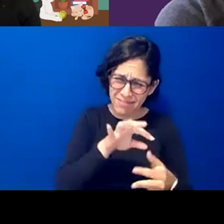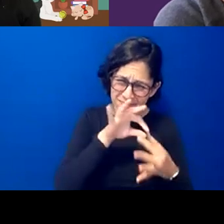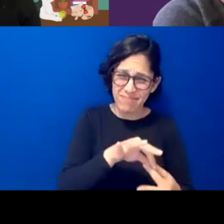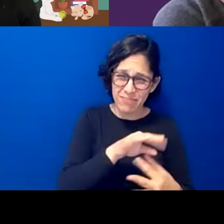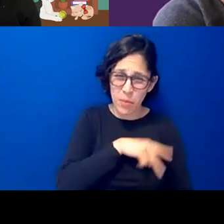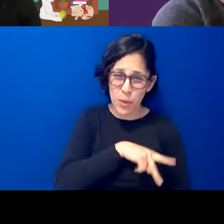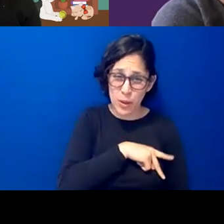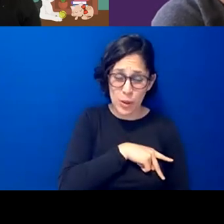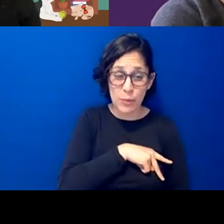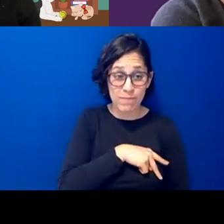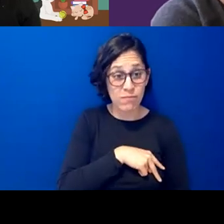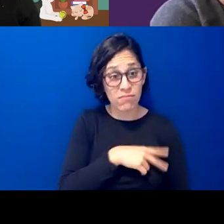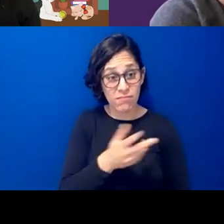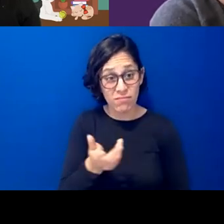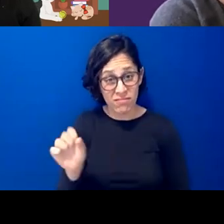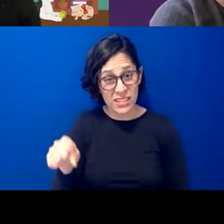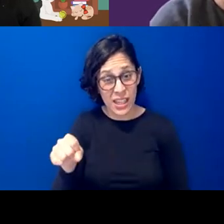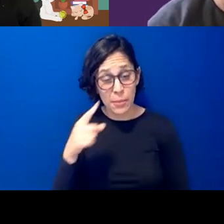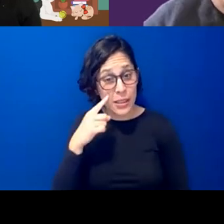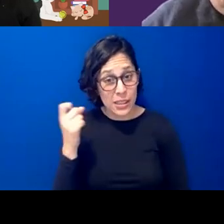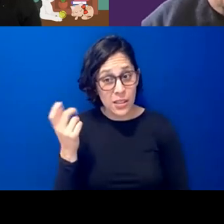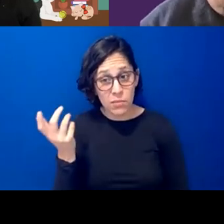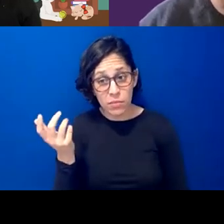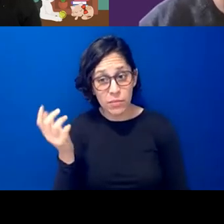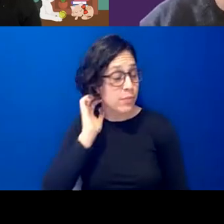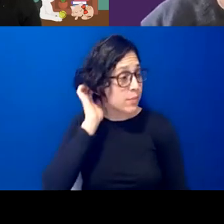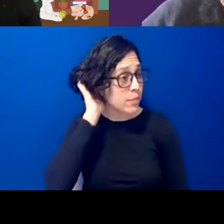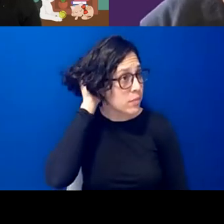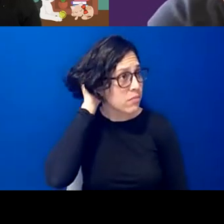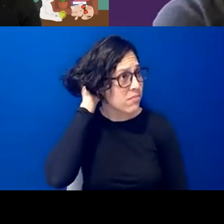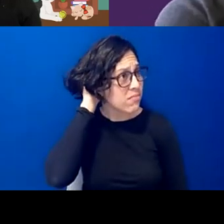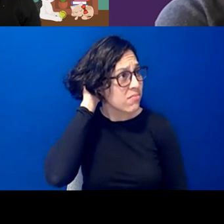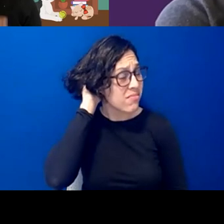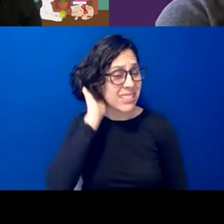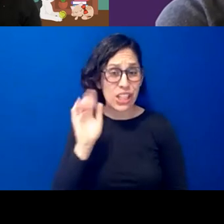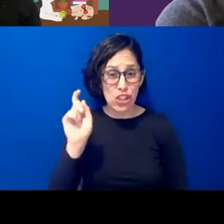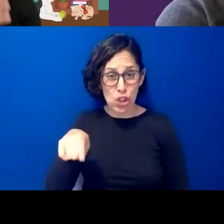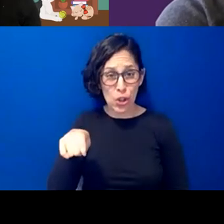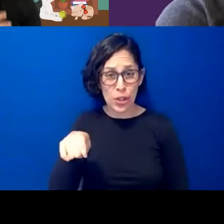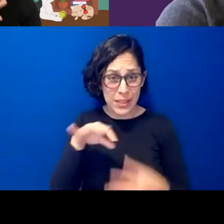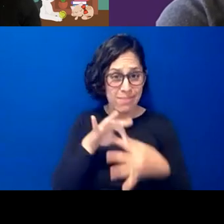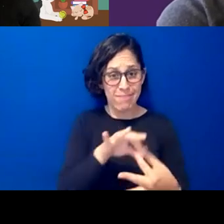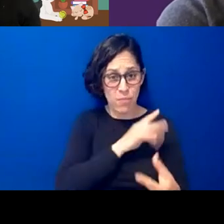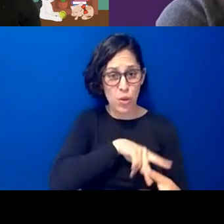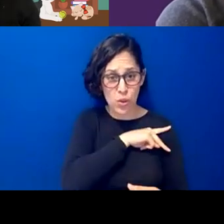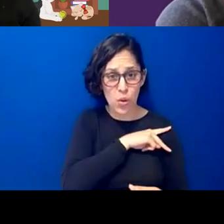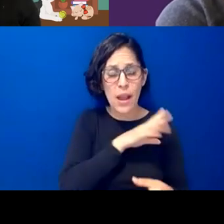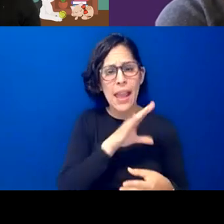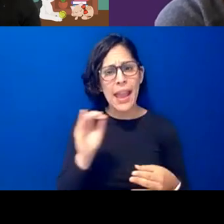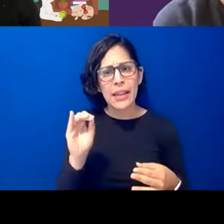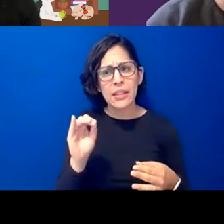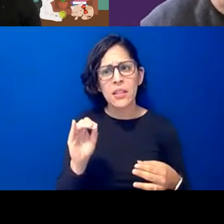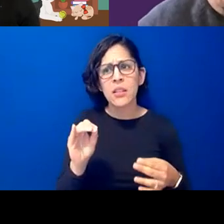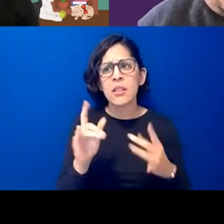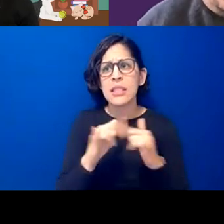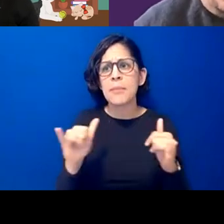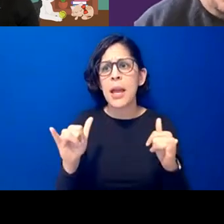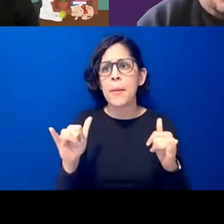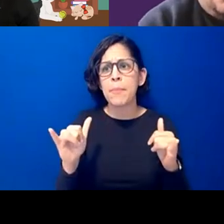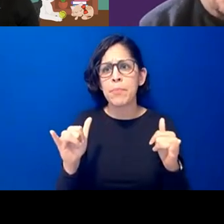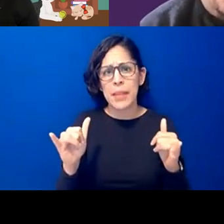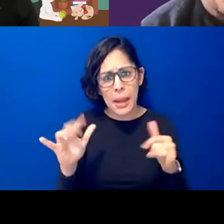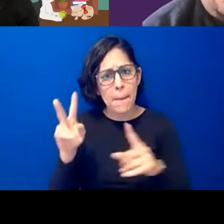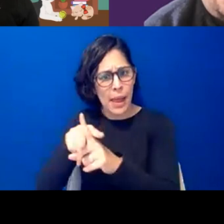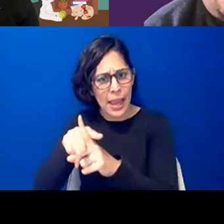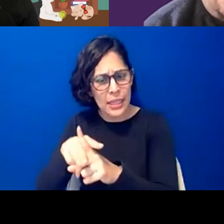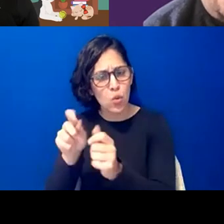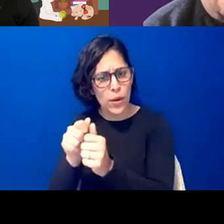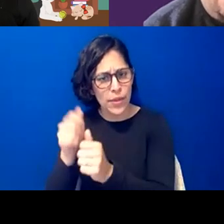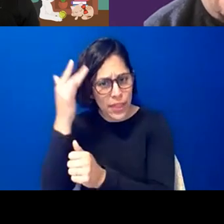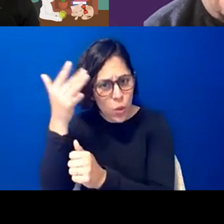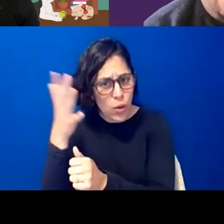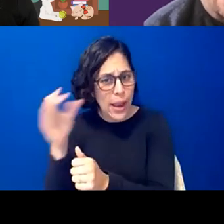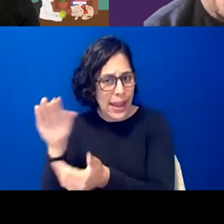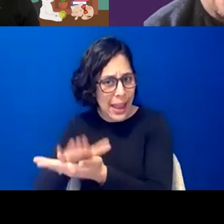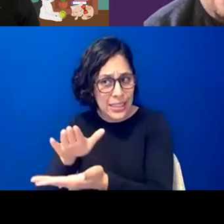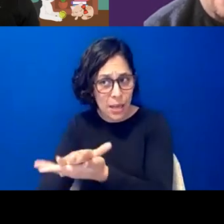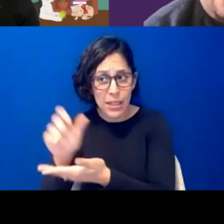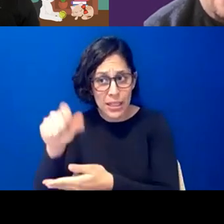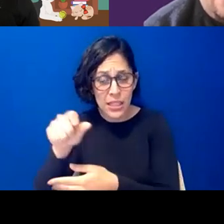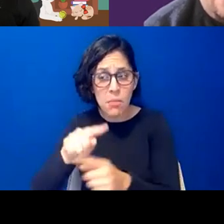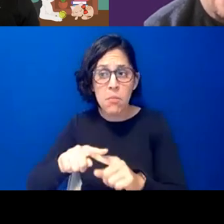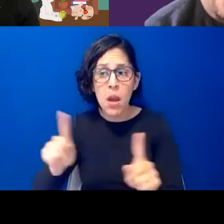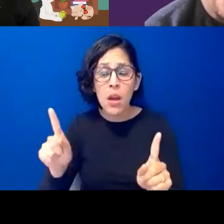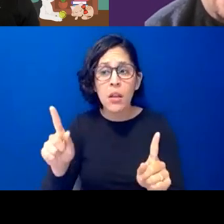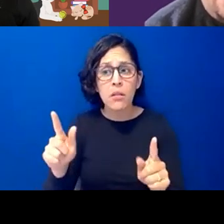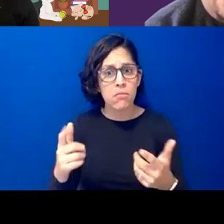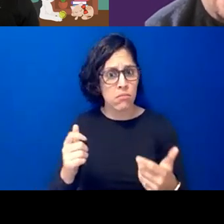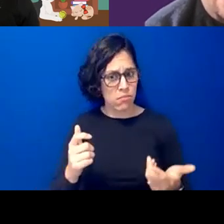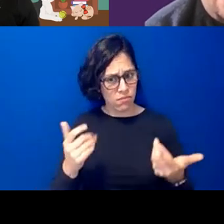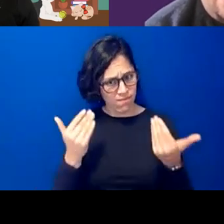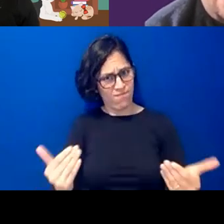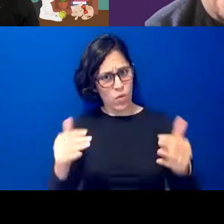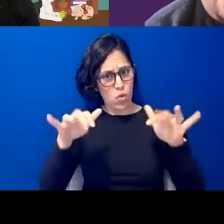Aurora Chang: yeah you know, because it should be and, and it does cross over to the theoretical and academic um but it's you know by writing a book like that that is a.